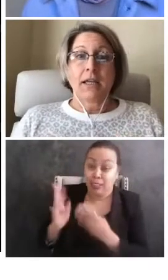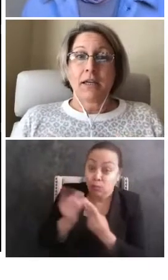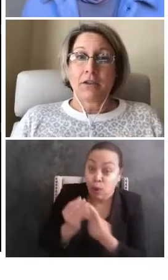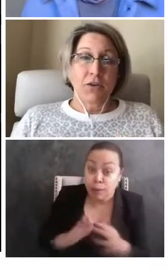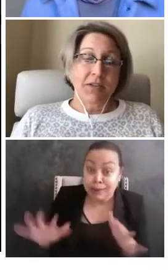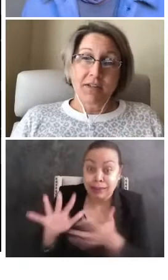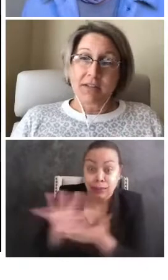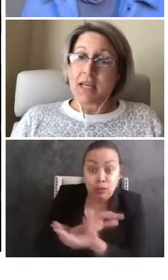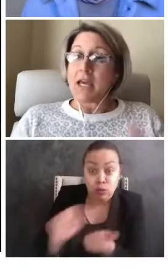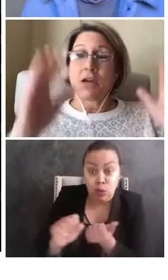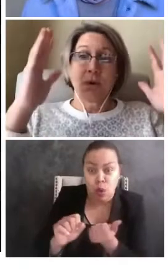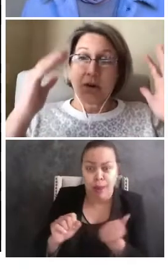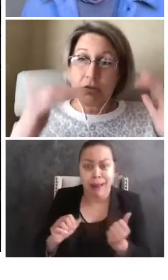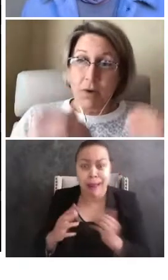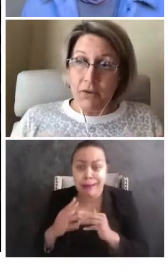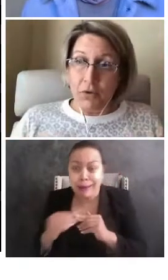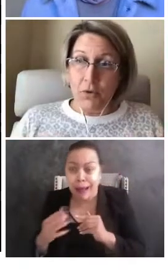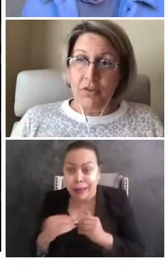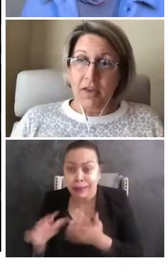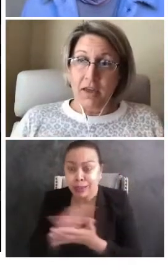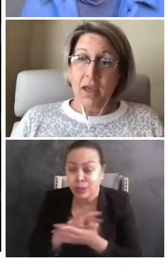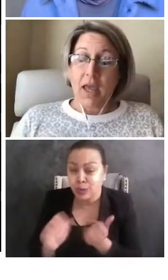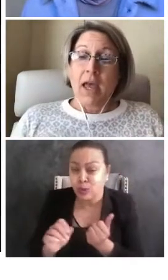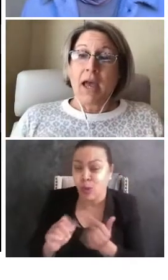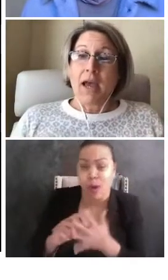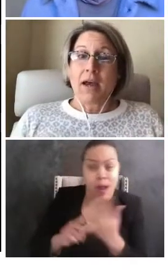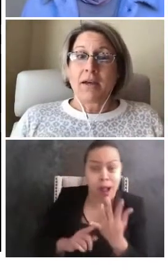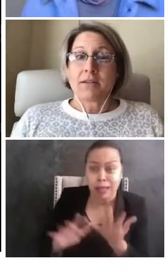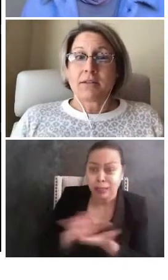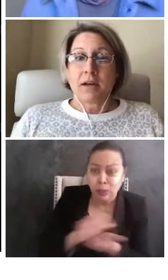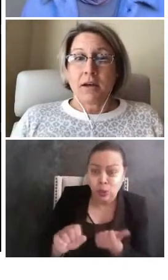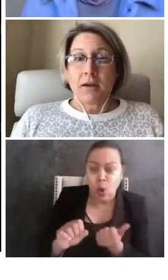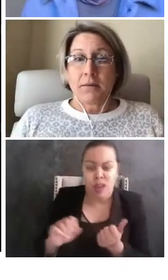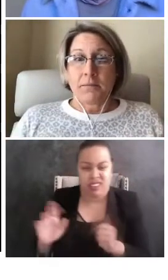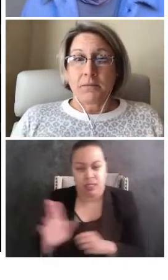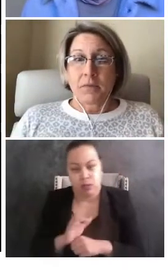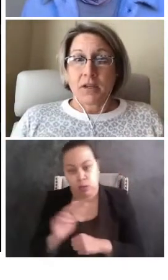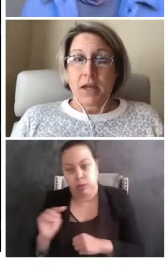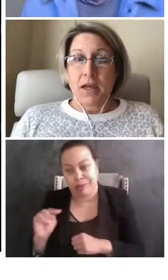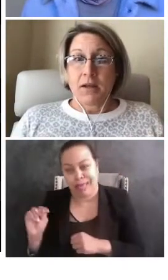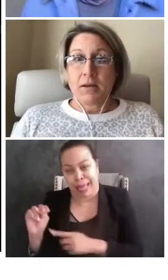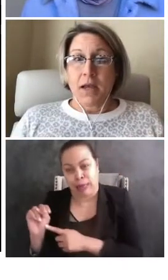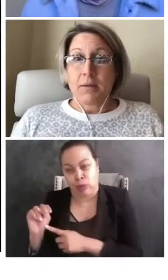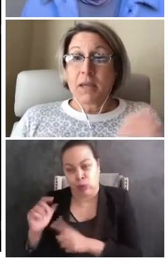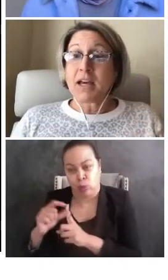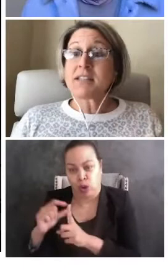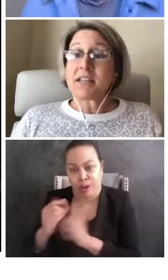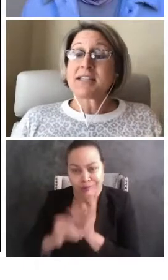He uses the N-word throughout the whole thing.